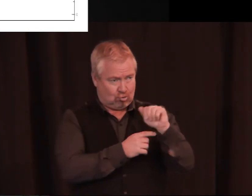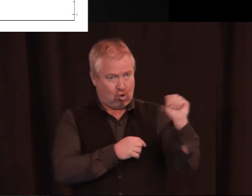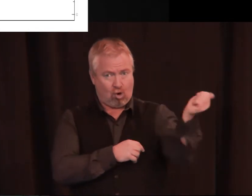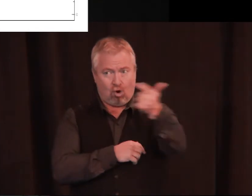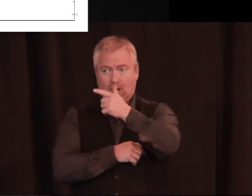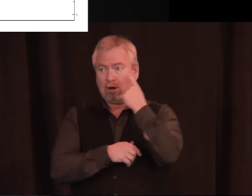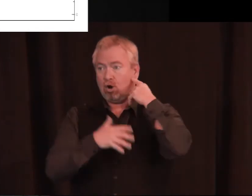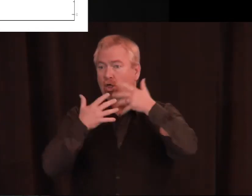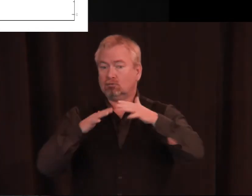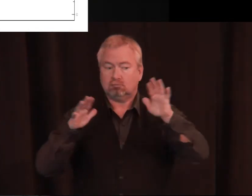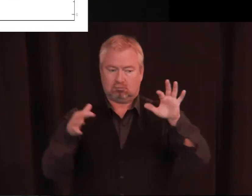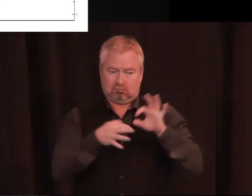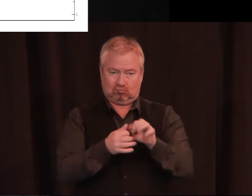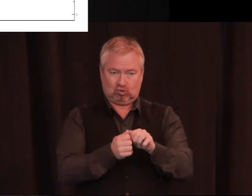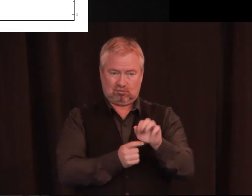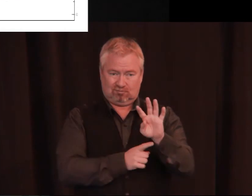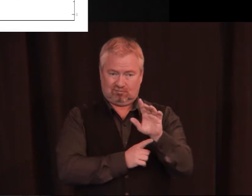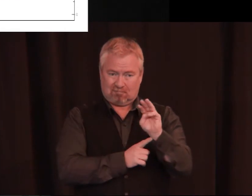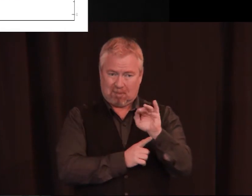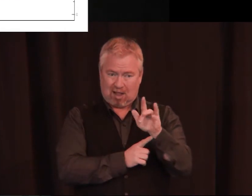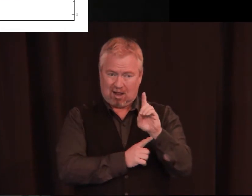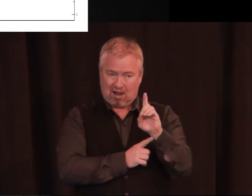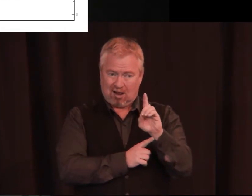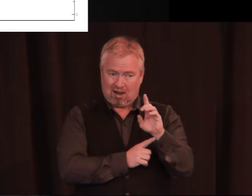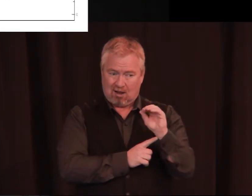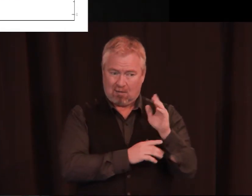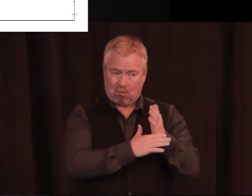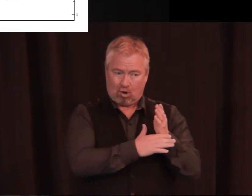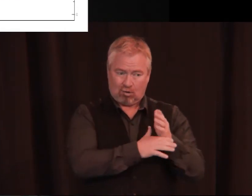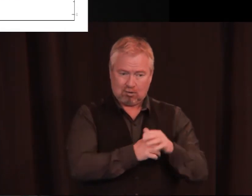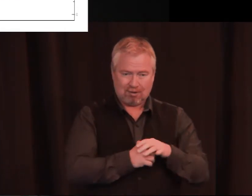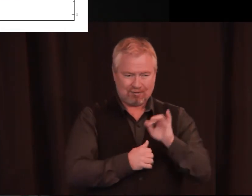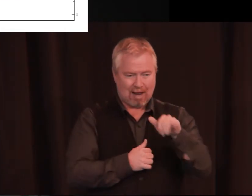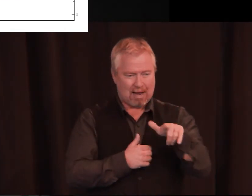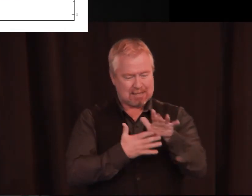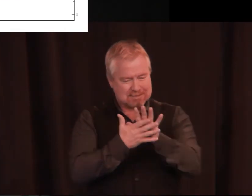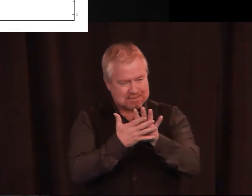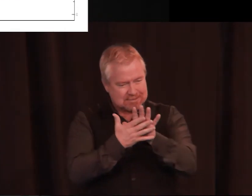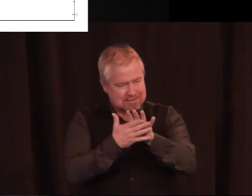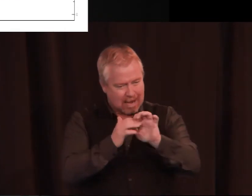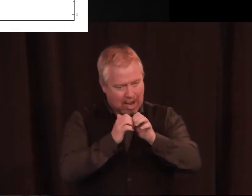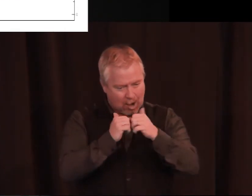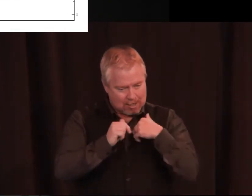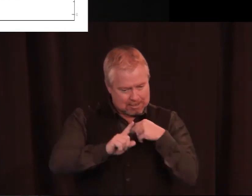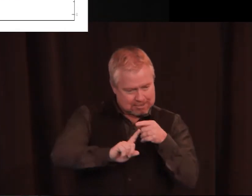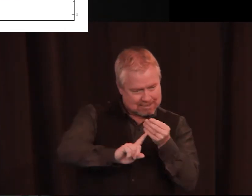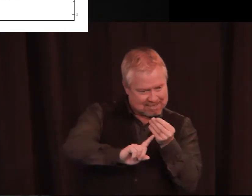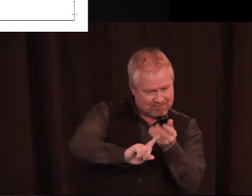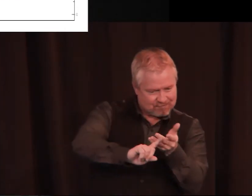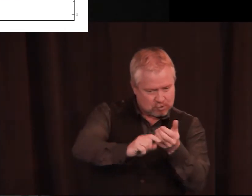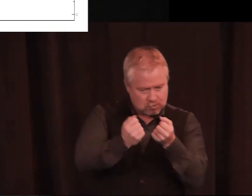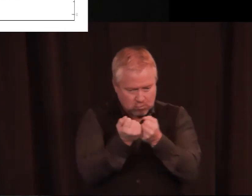and this is the group where it's really ambiguous what kind - should we even be providing any intervention for these kids.